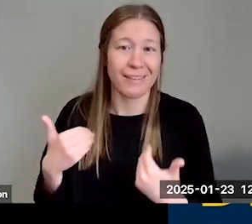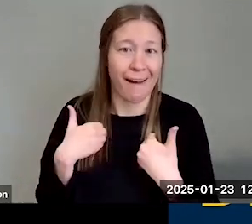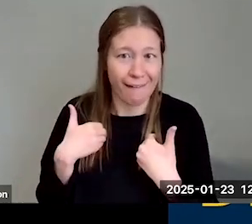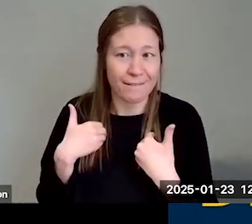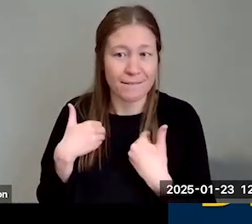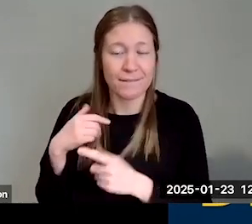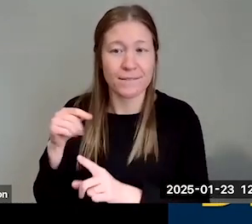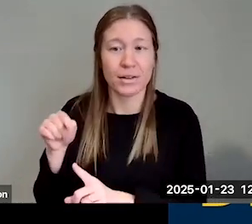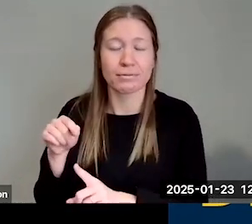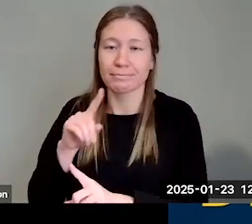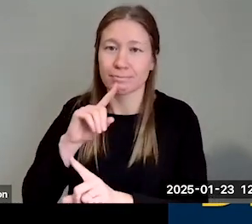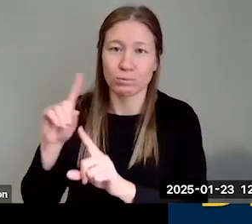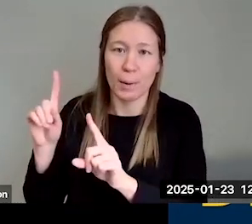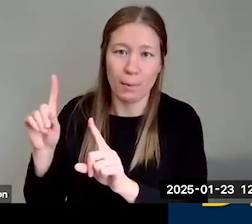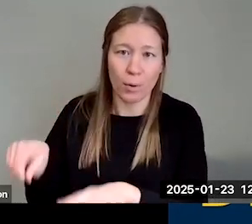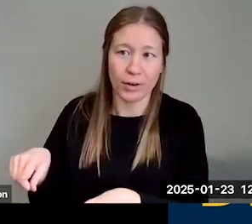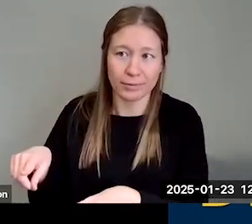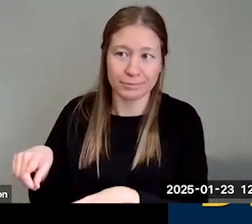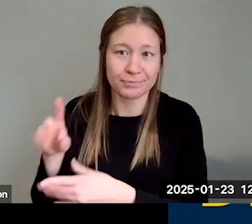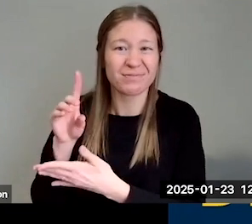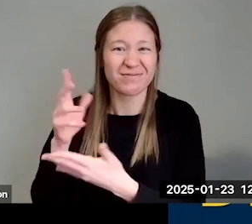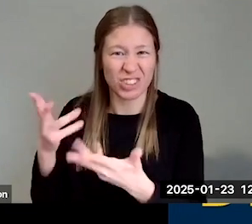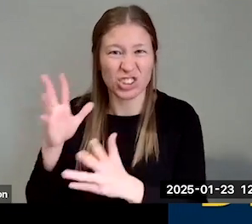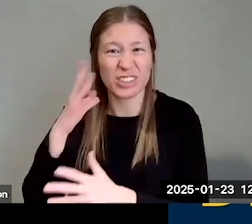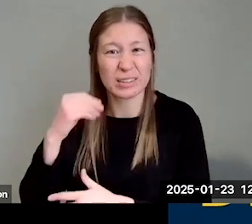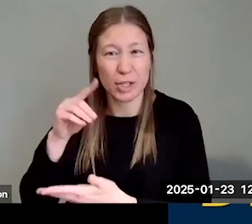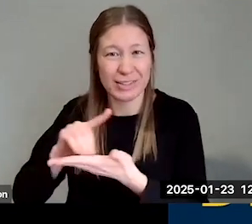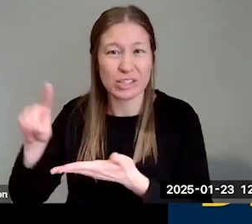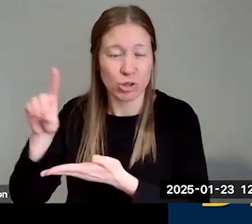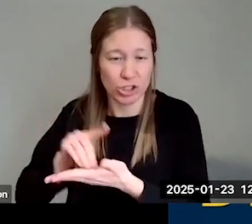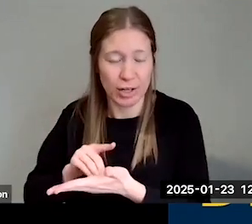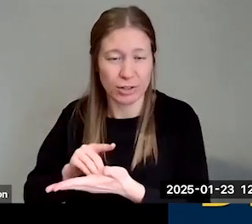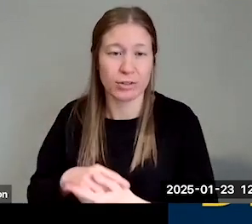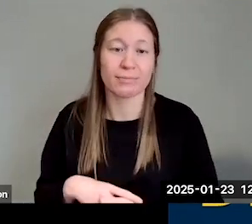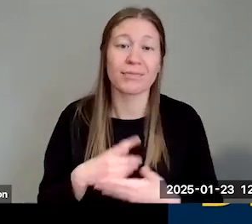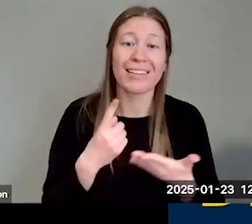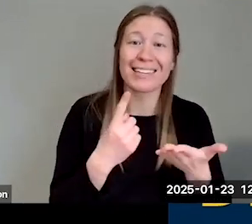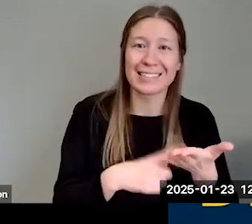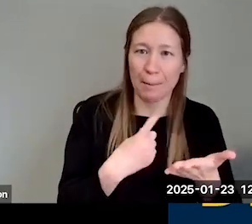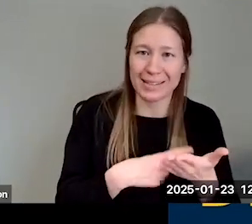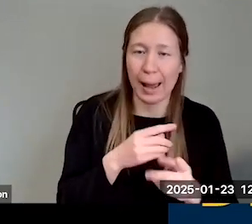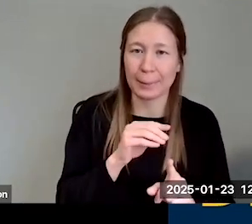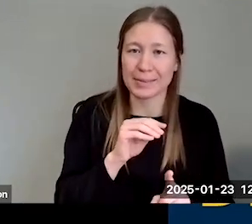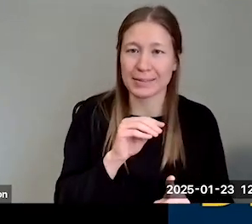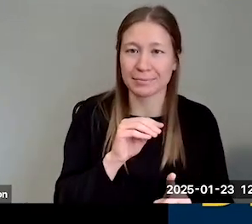that reported discrimination. Sometimes apparent, meaning it can be sometimes